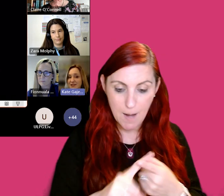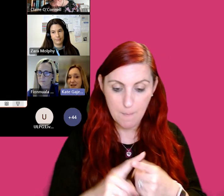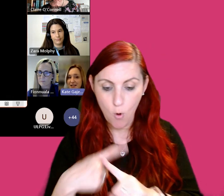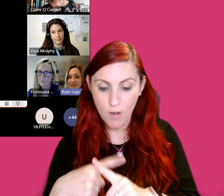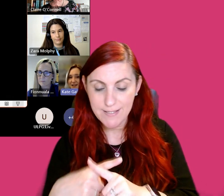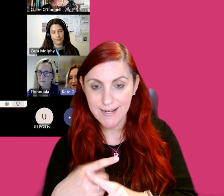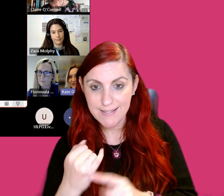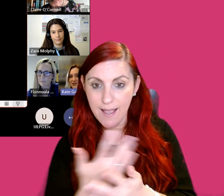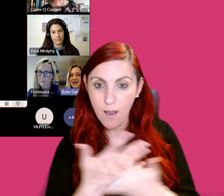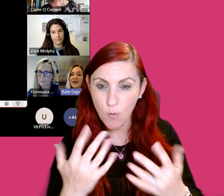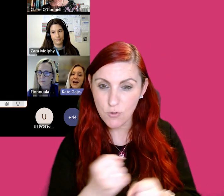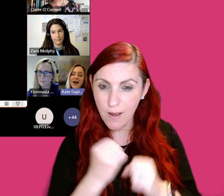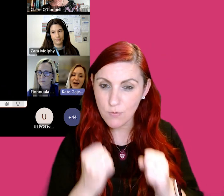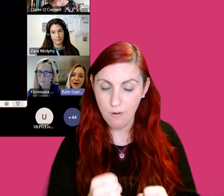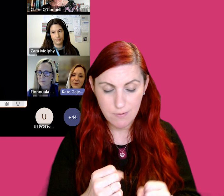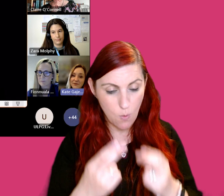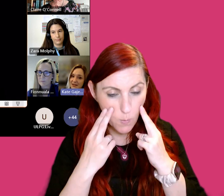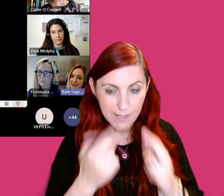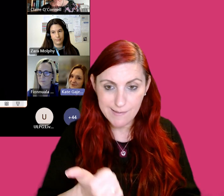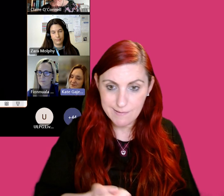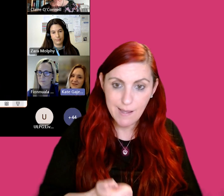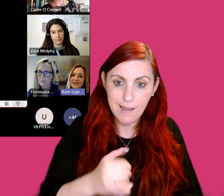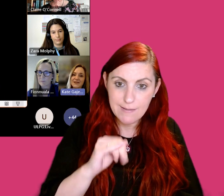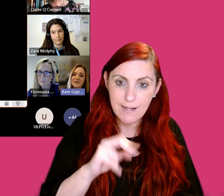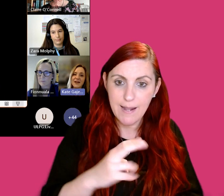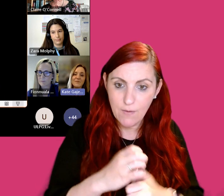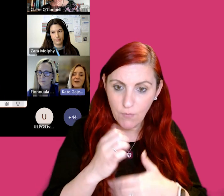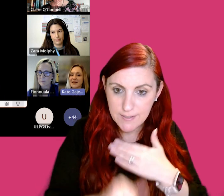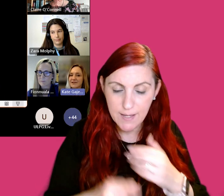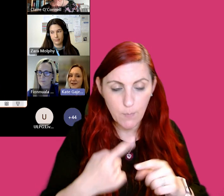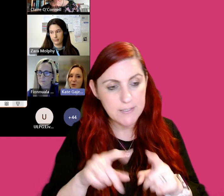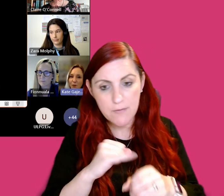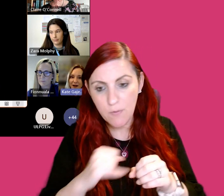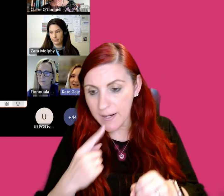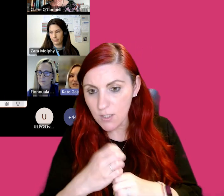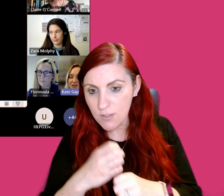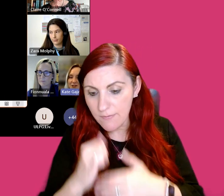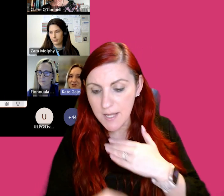have to take insulin every day uh we have to take different medicines every day but even one insulin